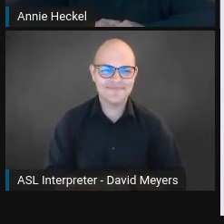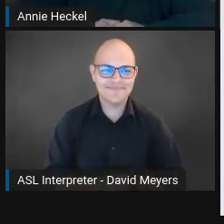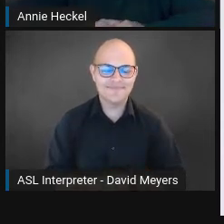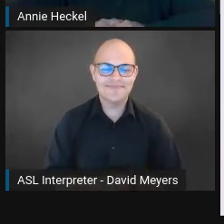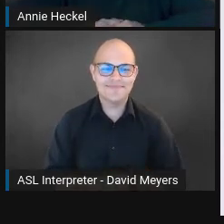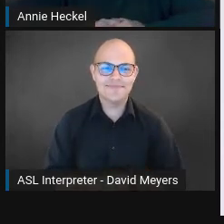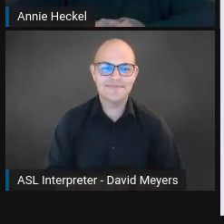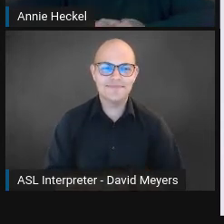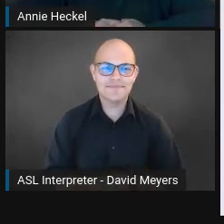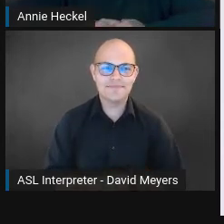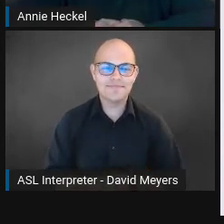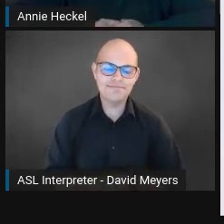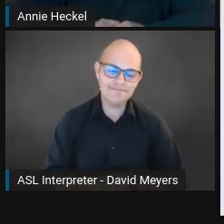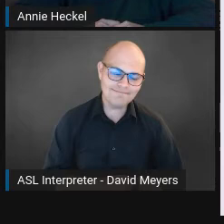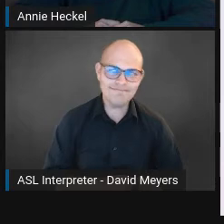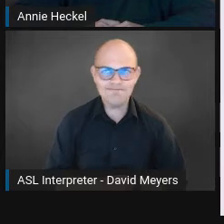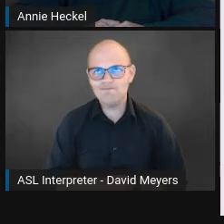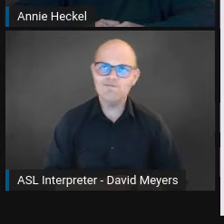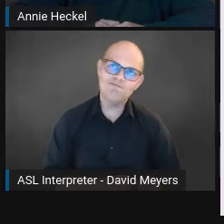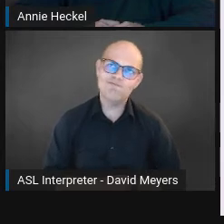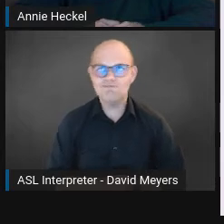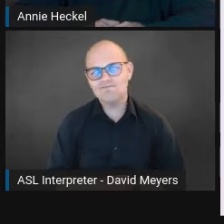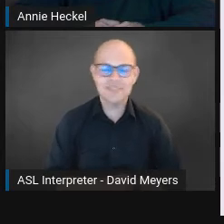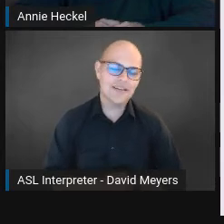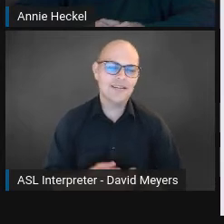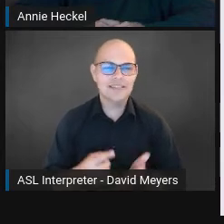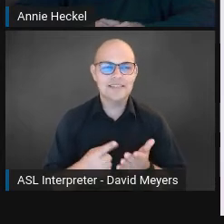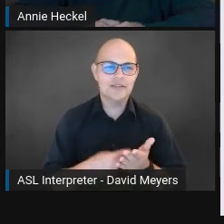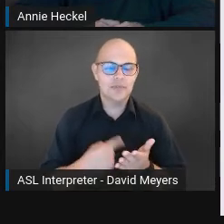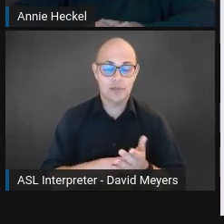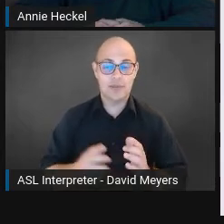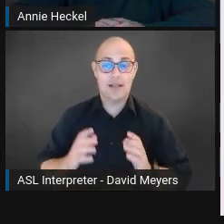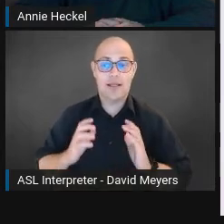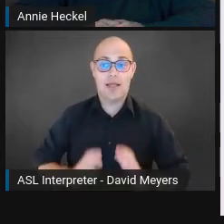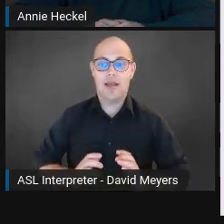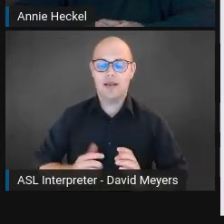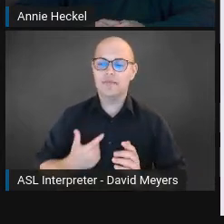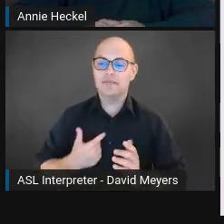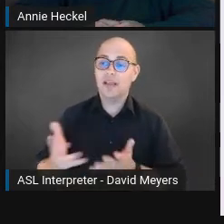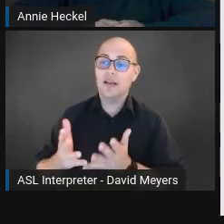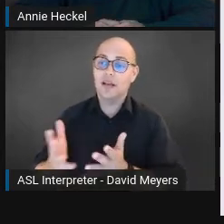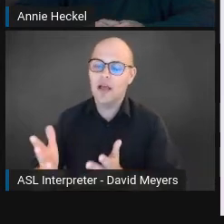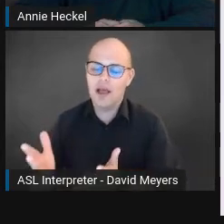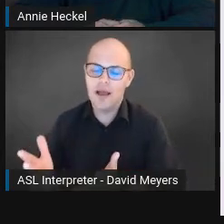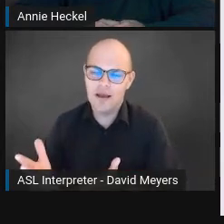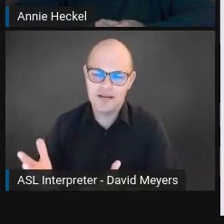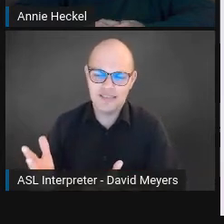Sometimes I get some pushback from clients, like they want a specific thing that is not good for accessibility,